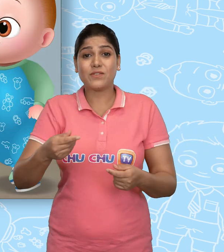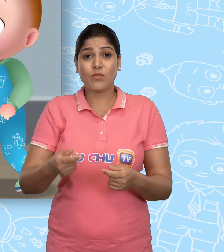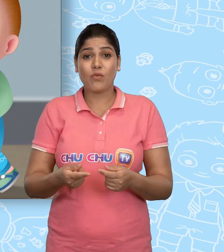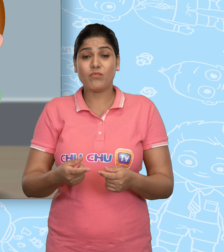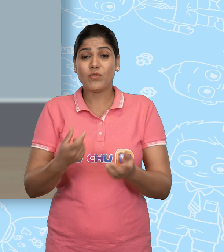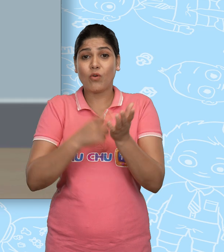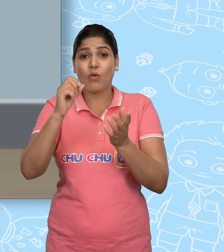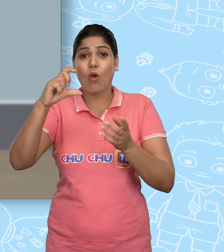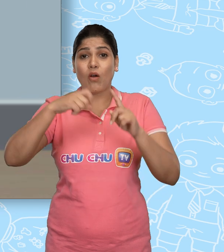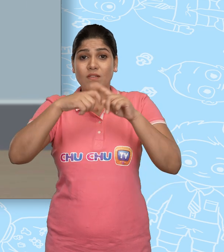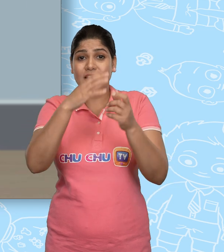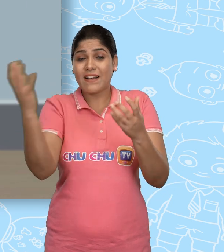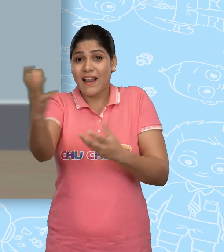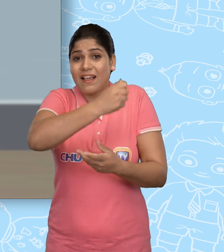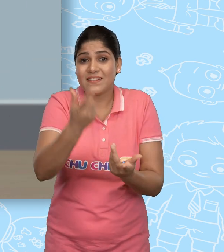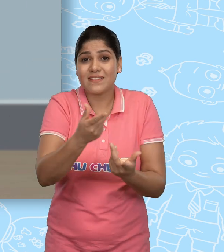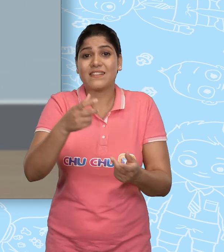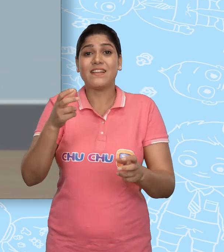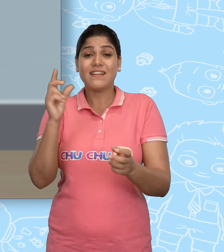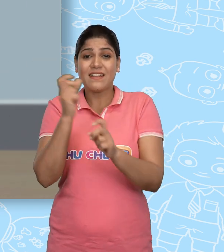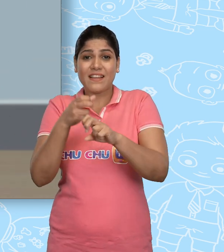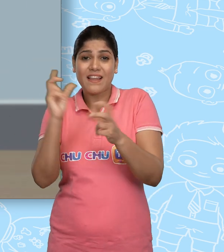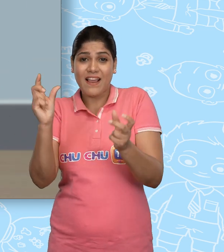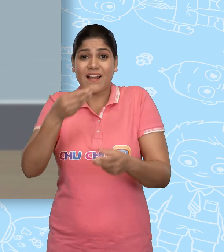He gave ChaCha the pebbles for his rock collection.